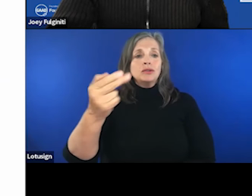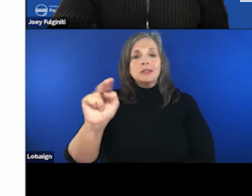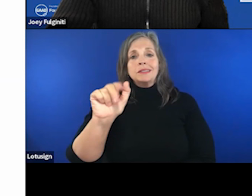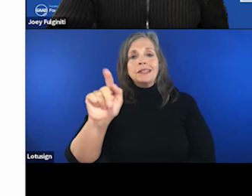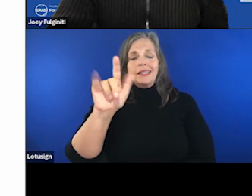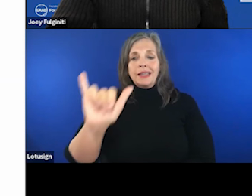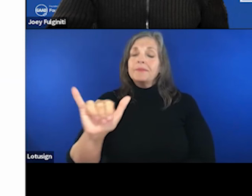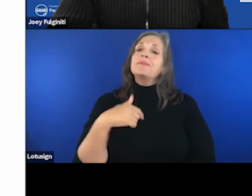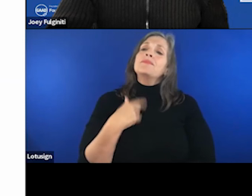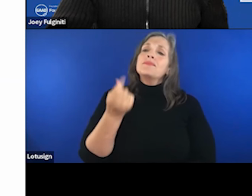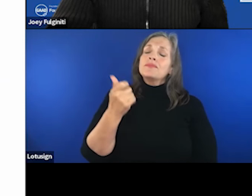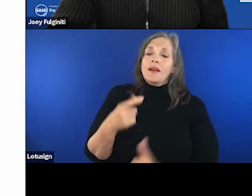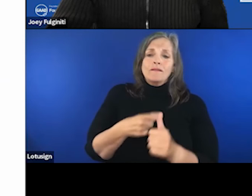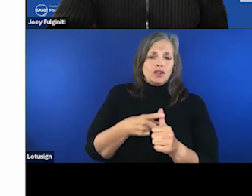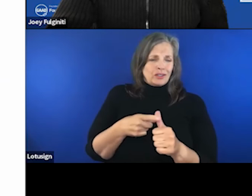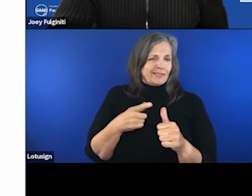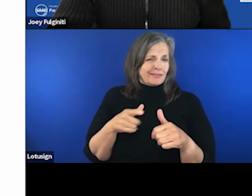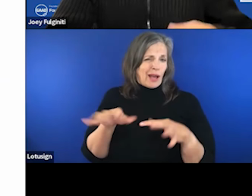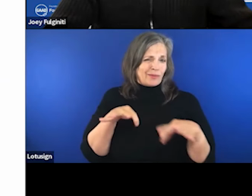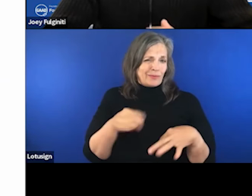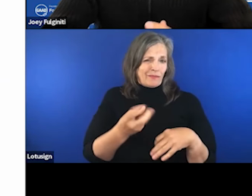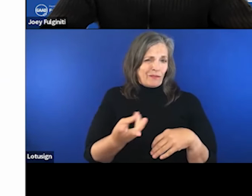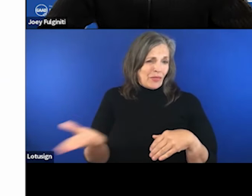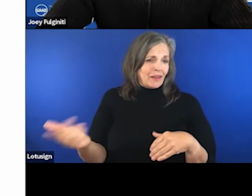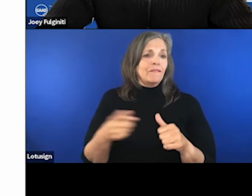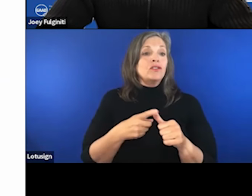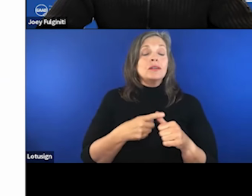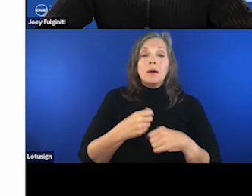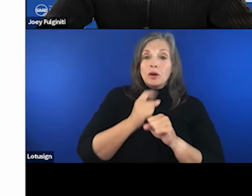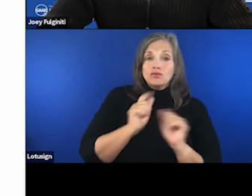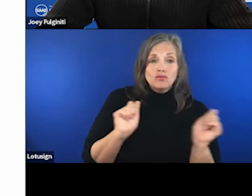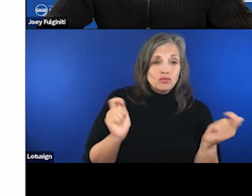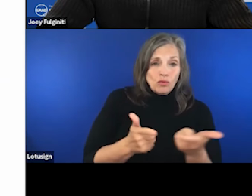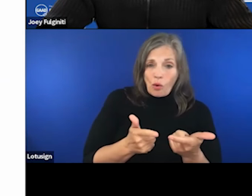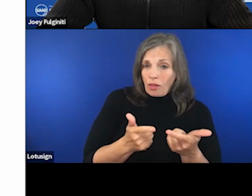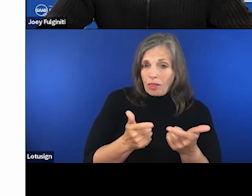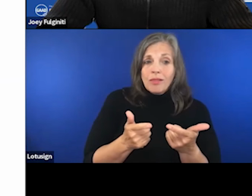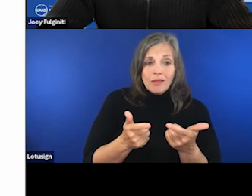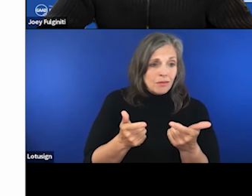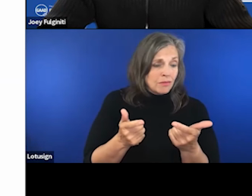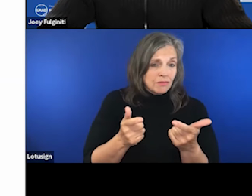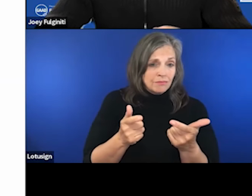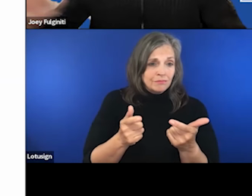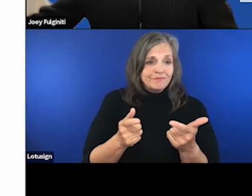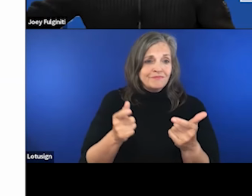I am going to do a couple of things first I want to make sure everyone is paying attention